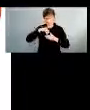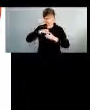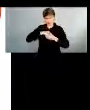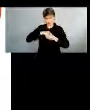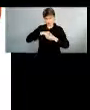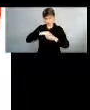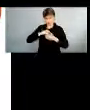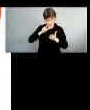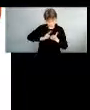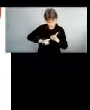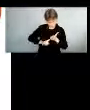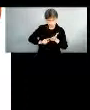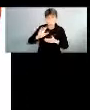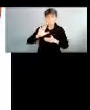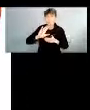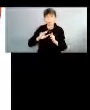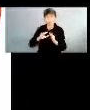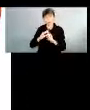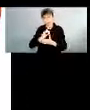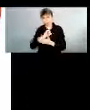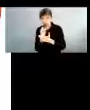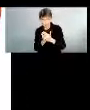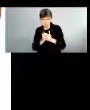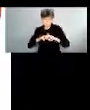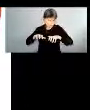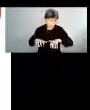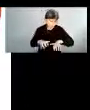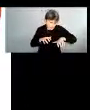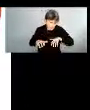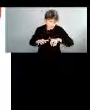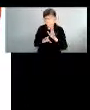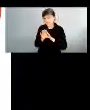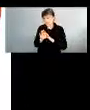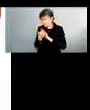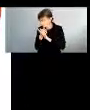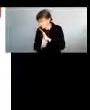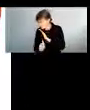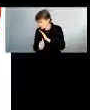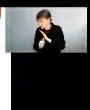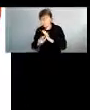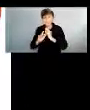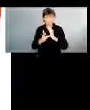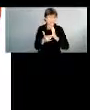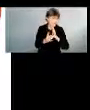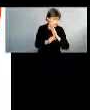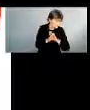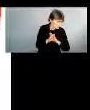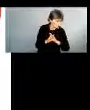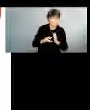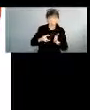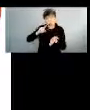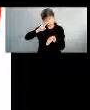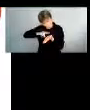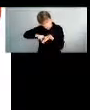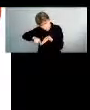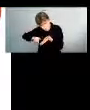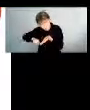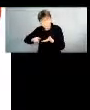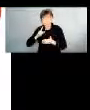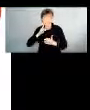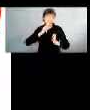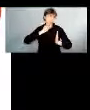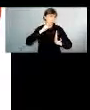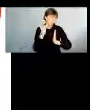practice, like developing new skills or techniques, doing research, artistic development or creation,